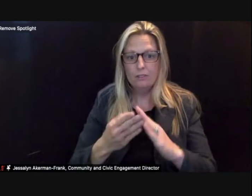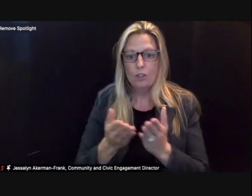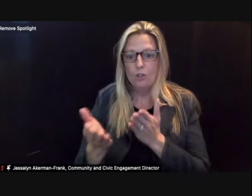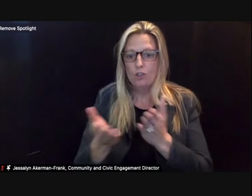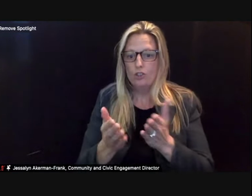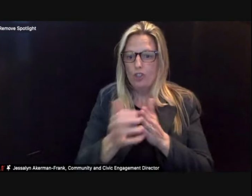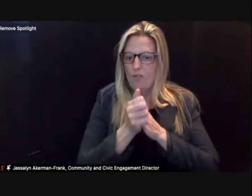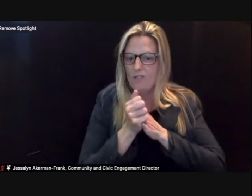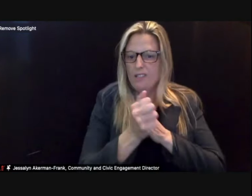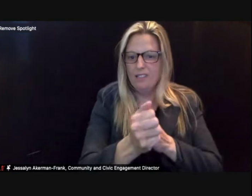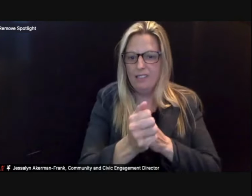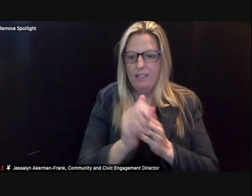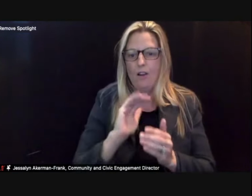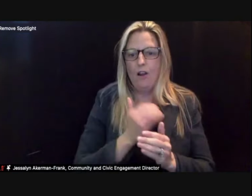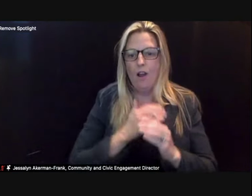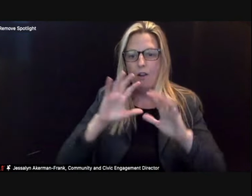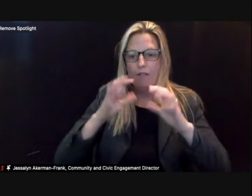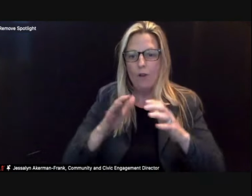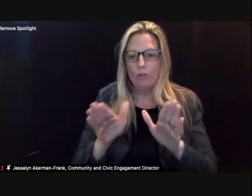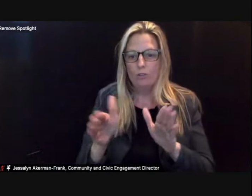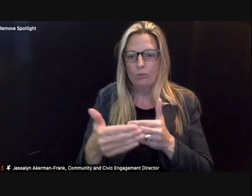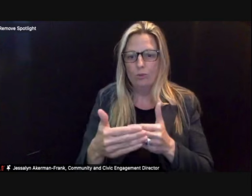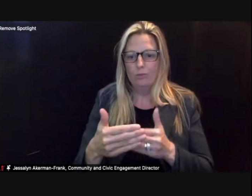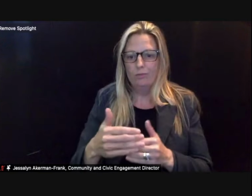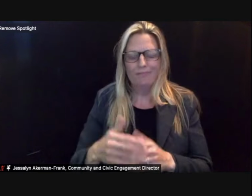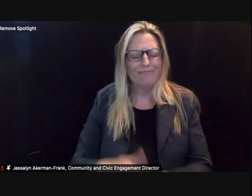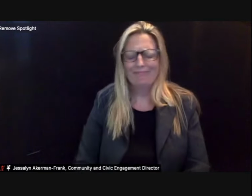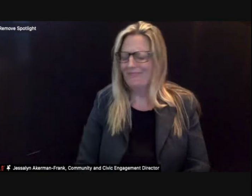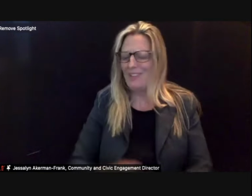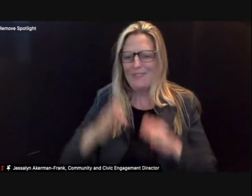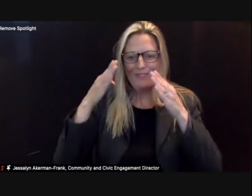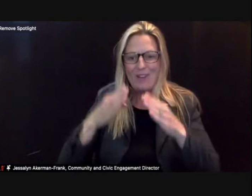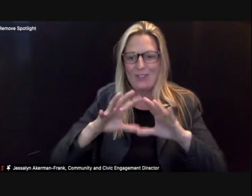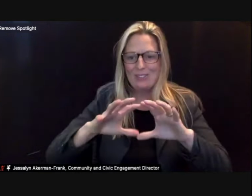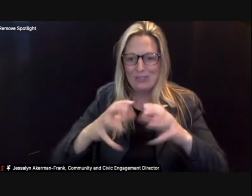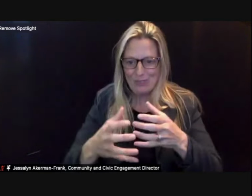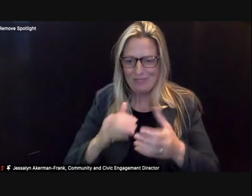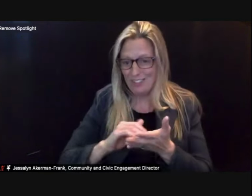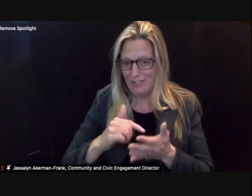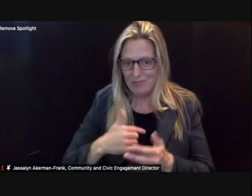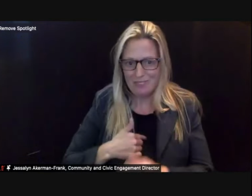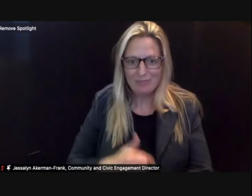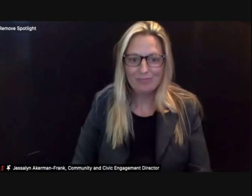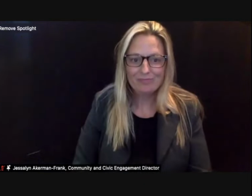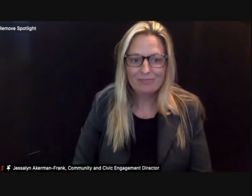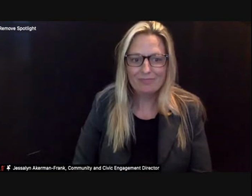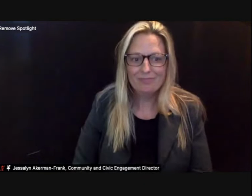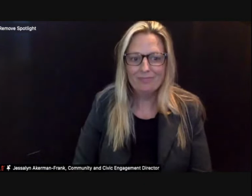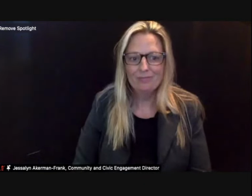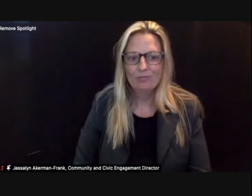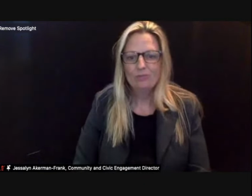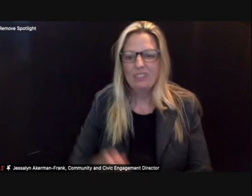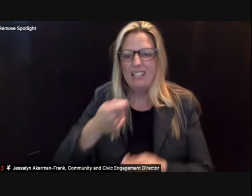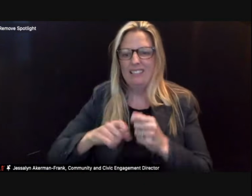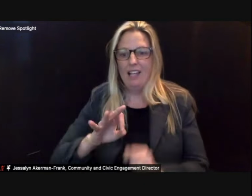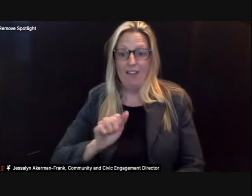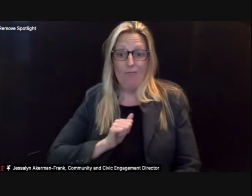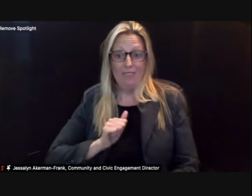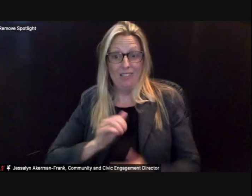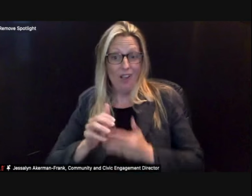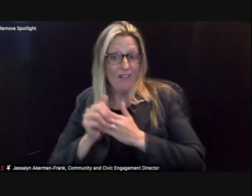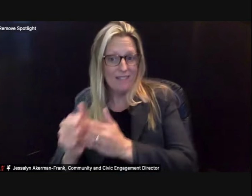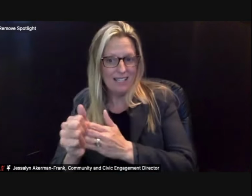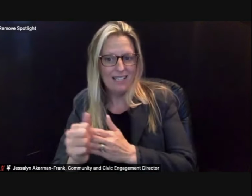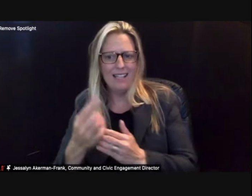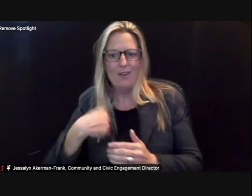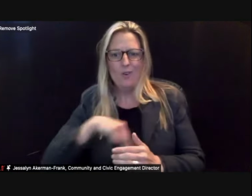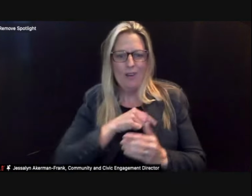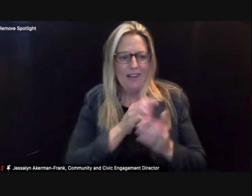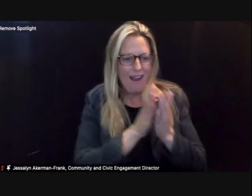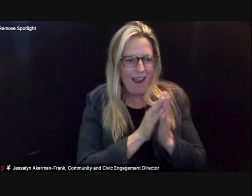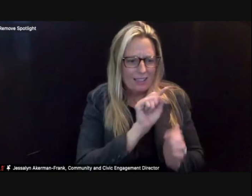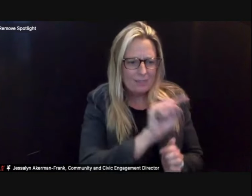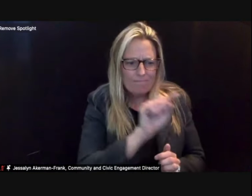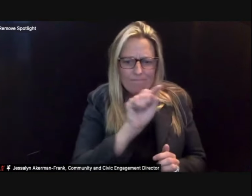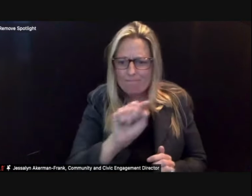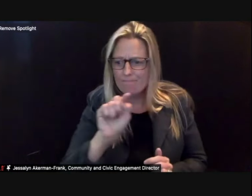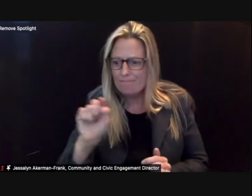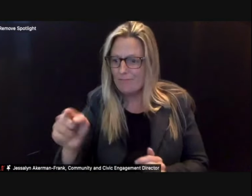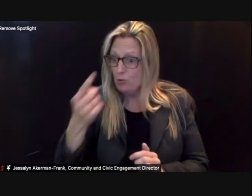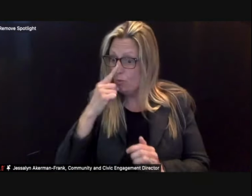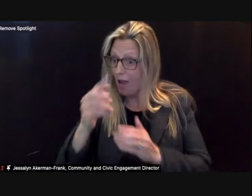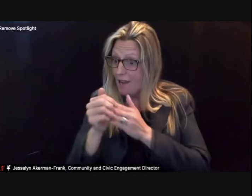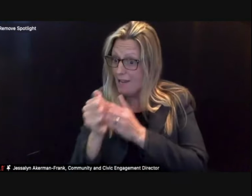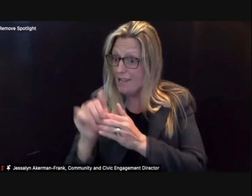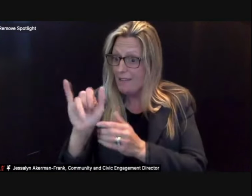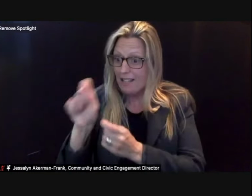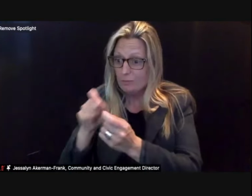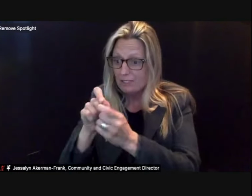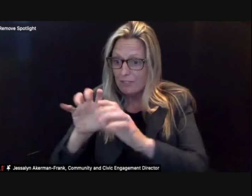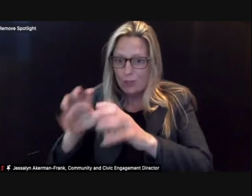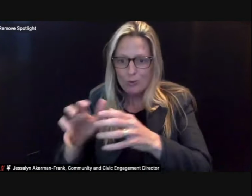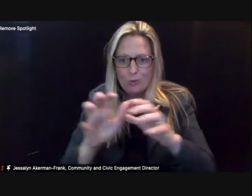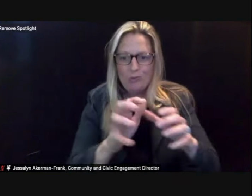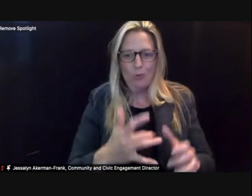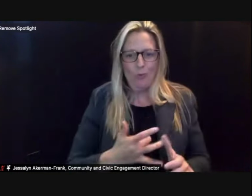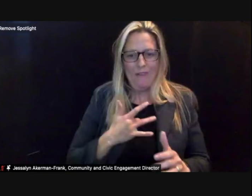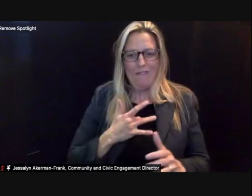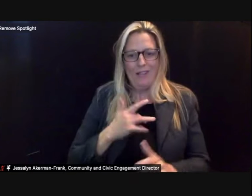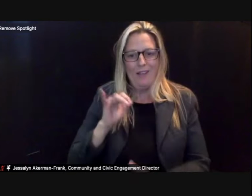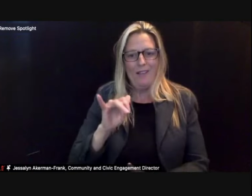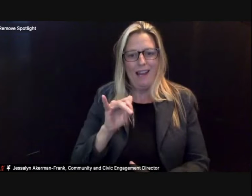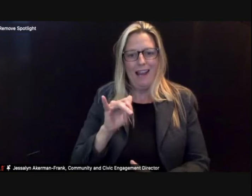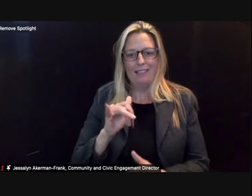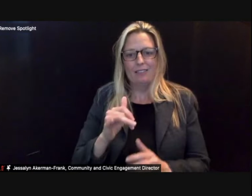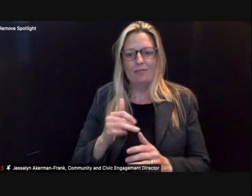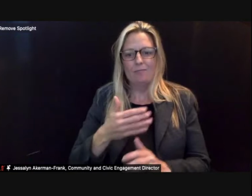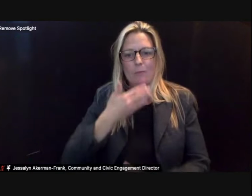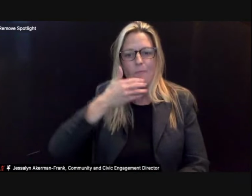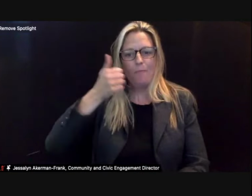would serve lead our room, focus groups excuse me, and input activities instead myself lead.